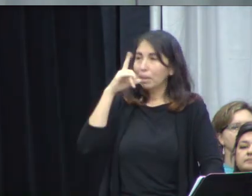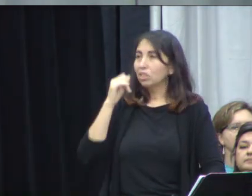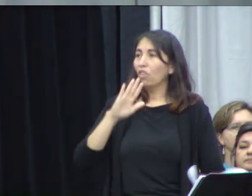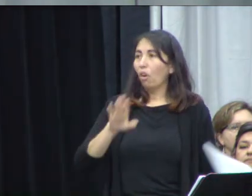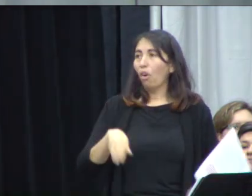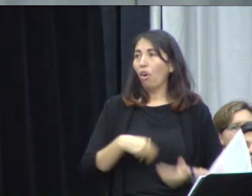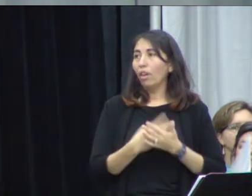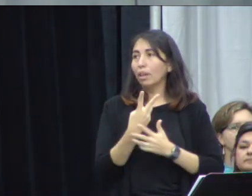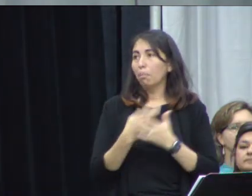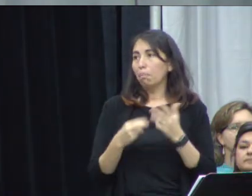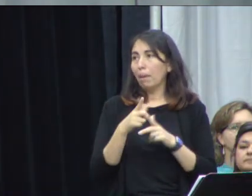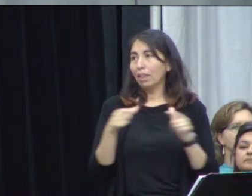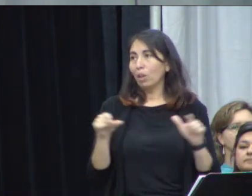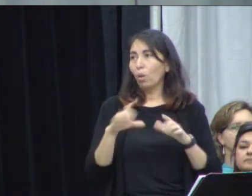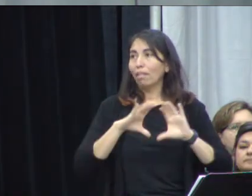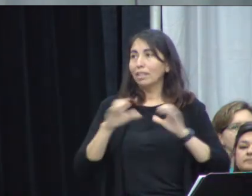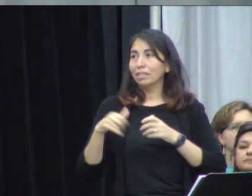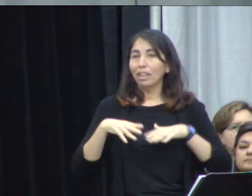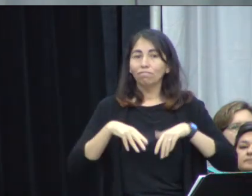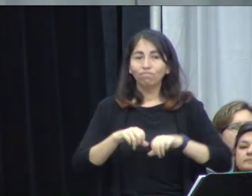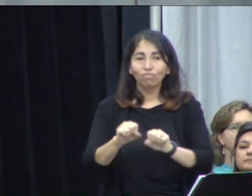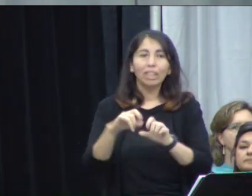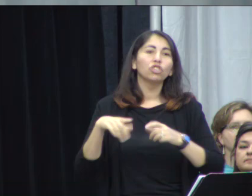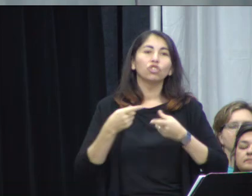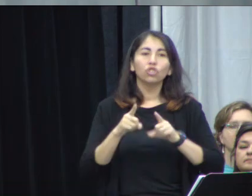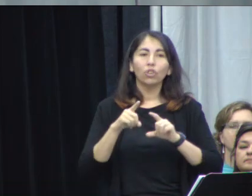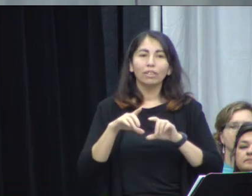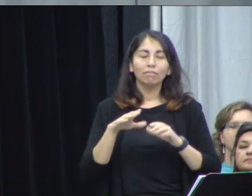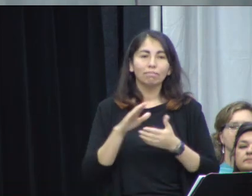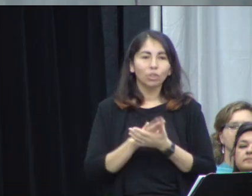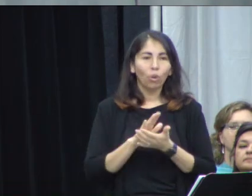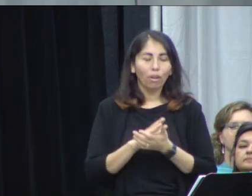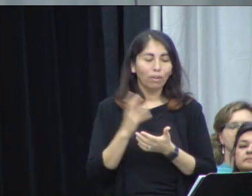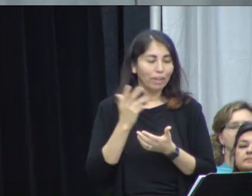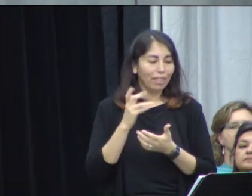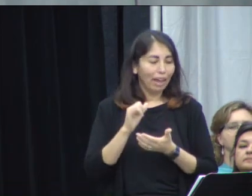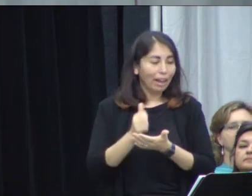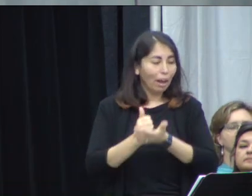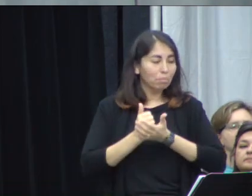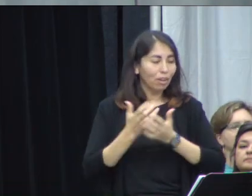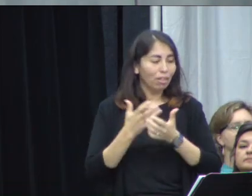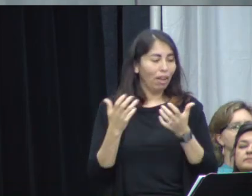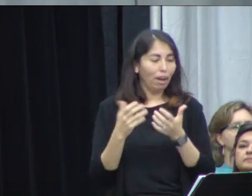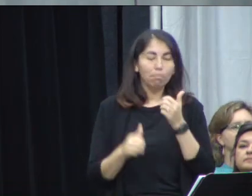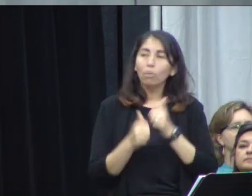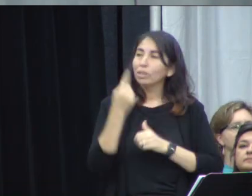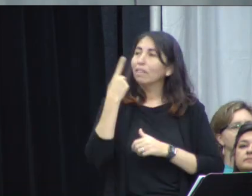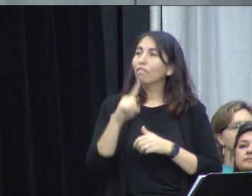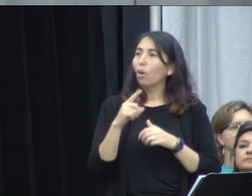in my school career, it has helped me a lot, mostly in the Bilingual Boot Camp.